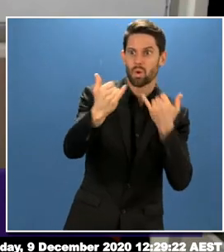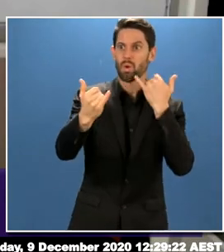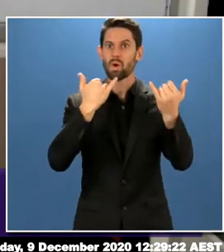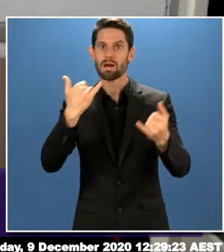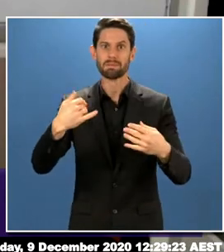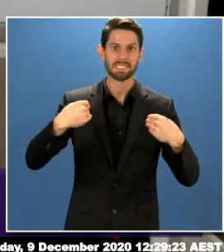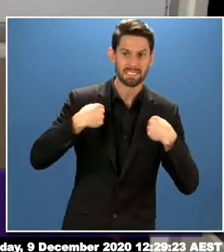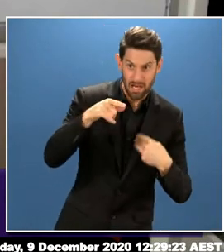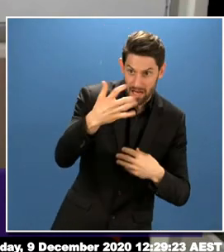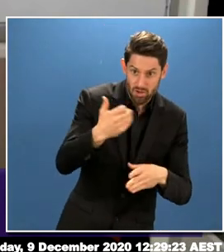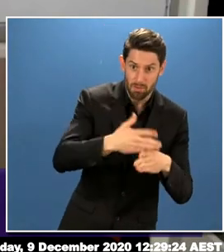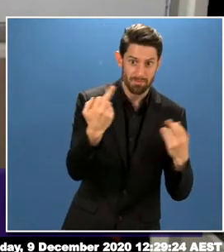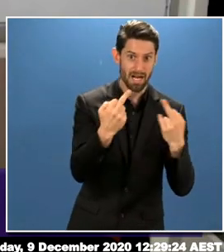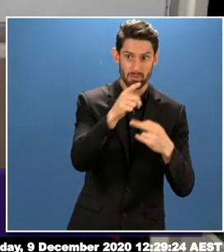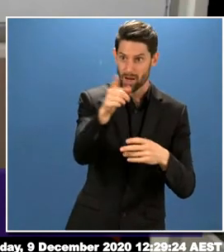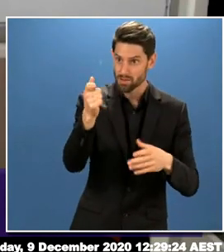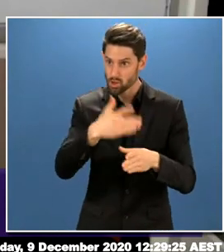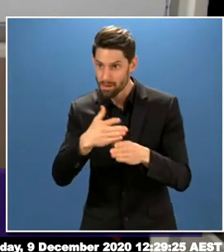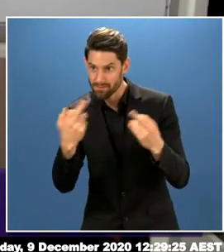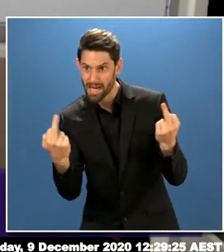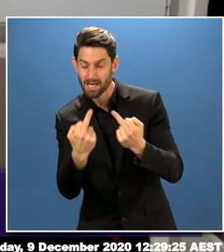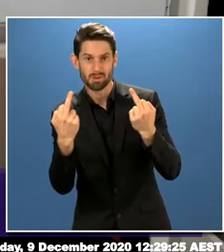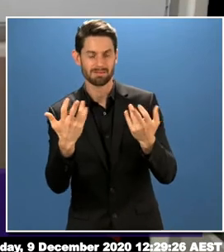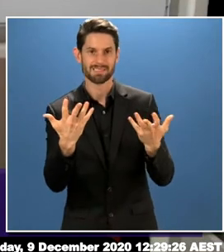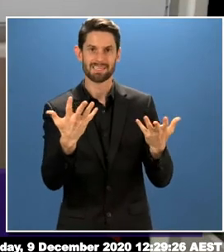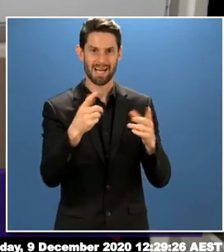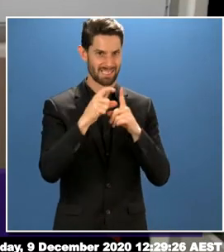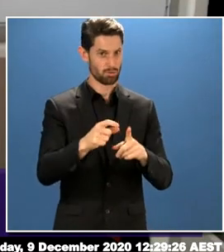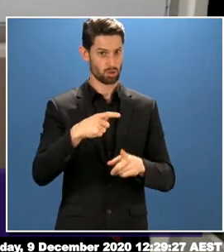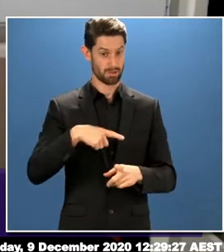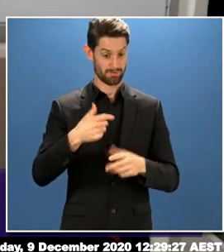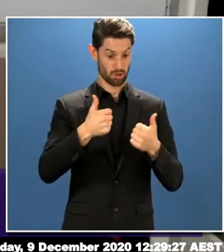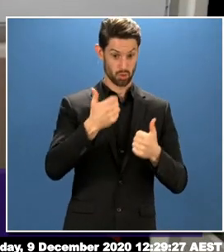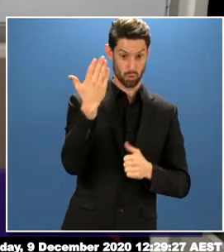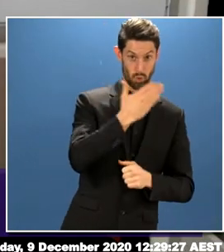For that's too far a gap between leaving school and the expectation of having